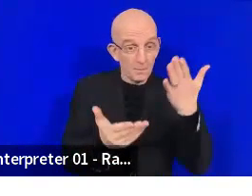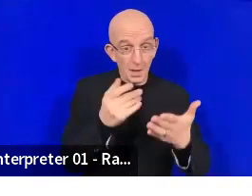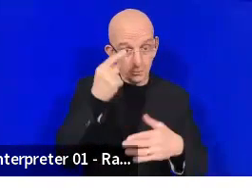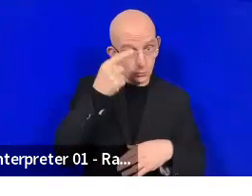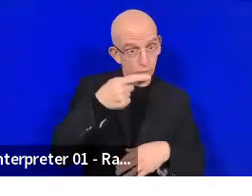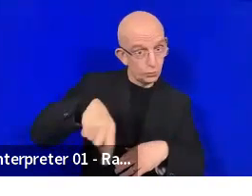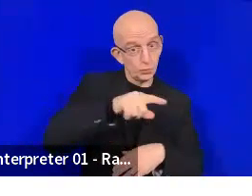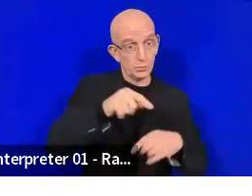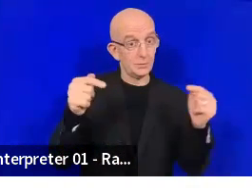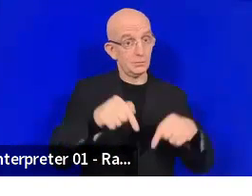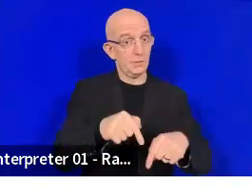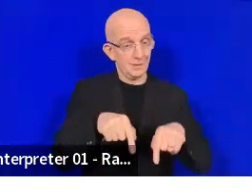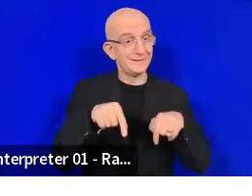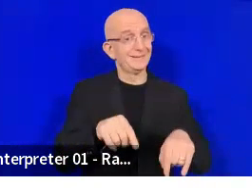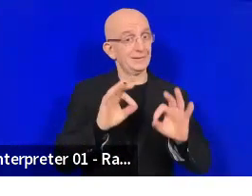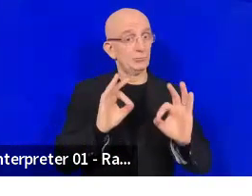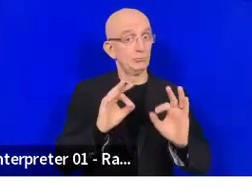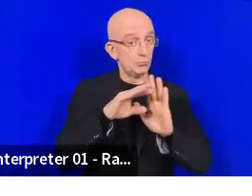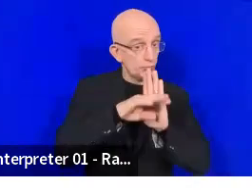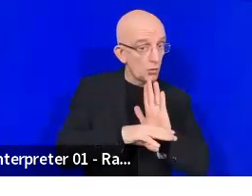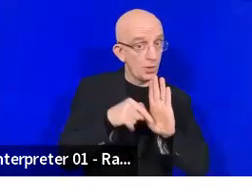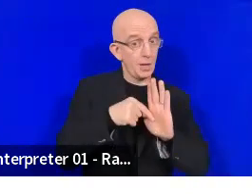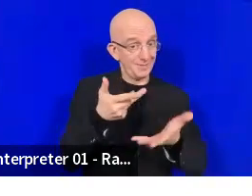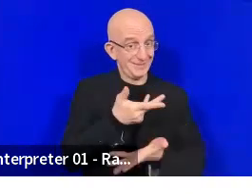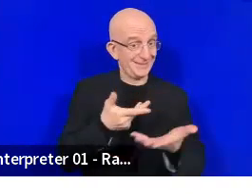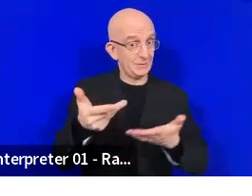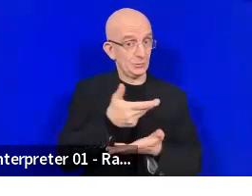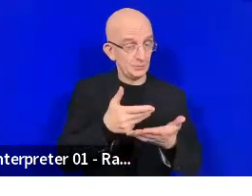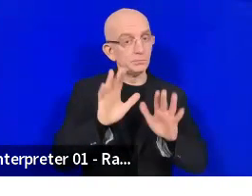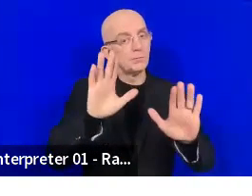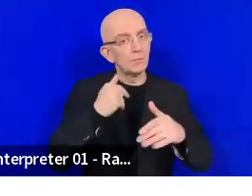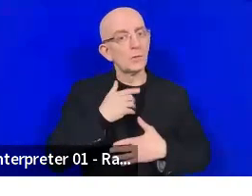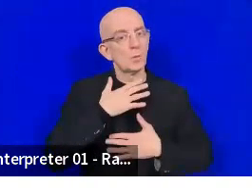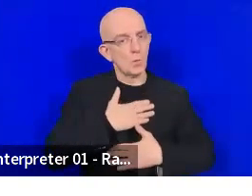But I want to make it clear so that everybody knows that this is an in person participation